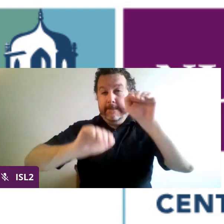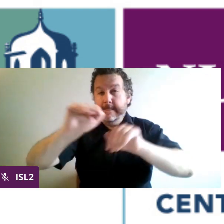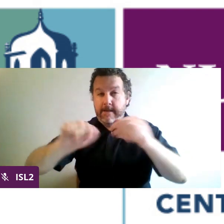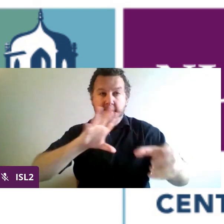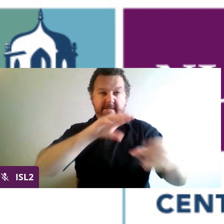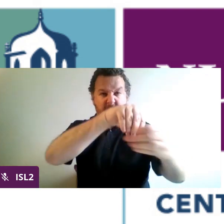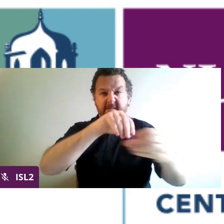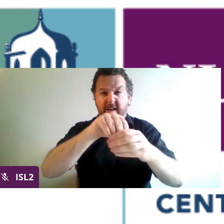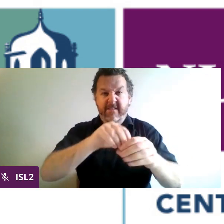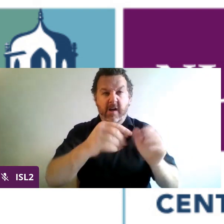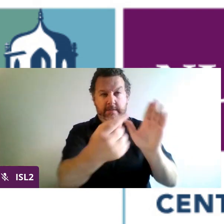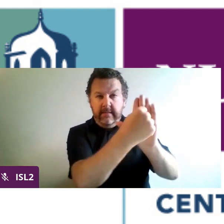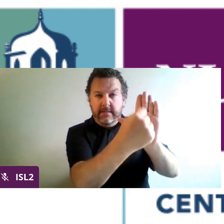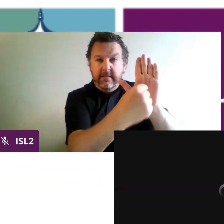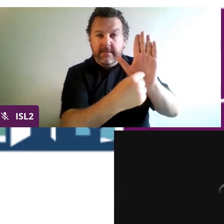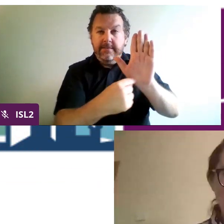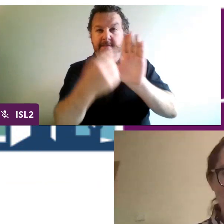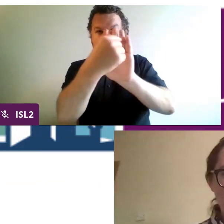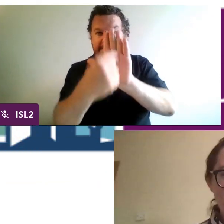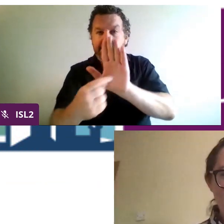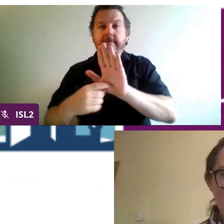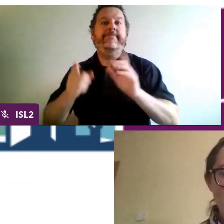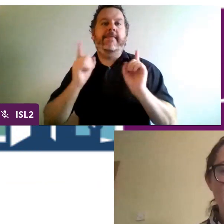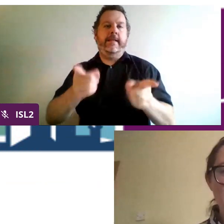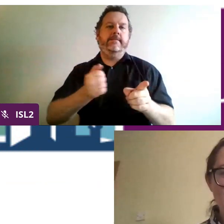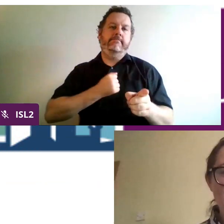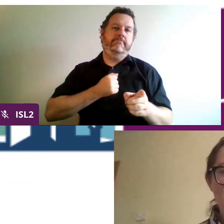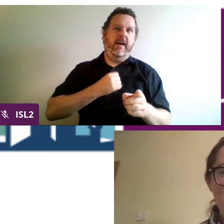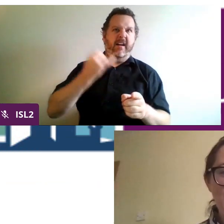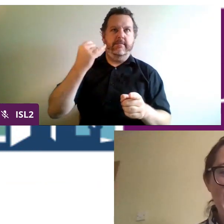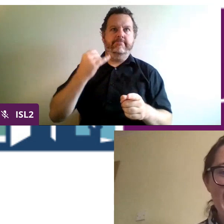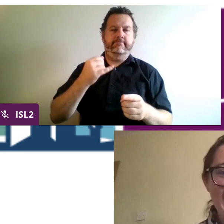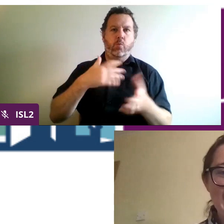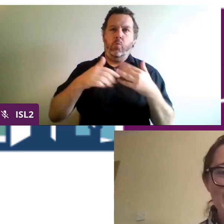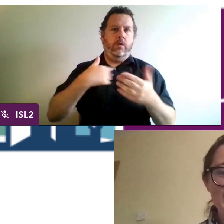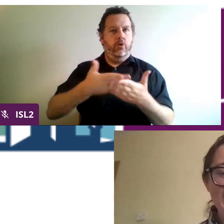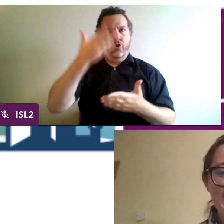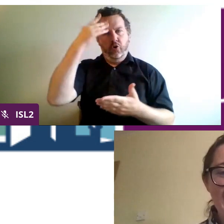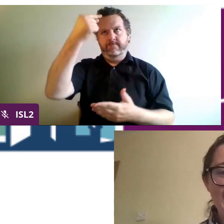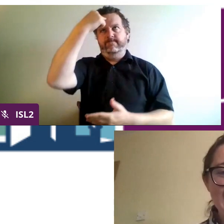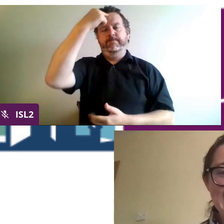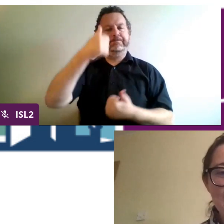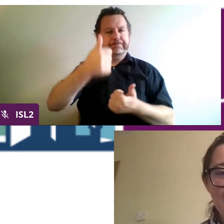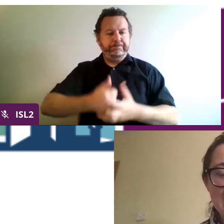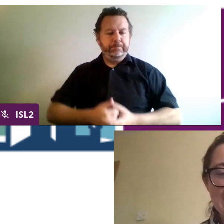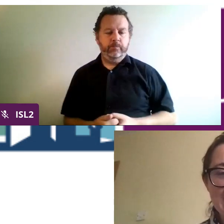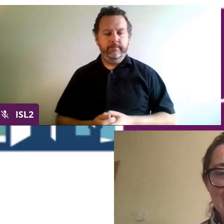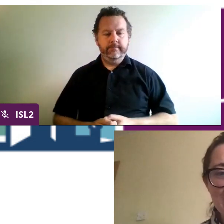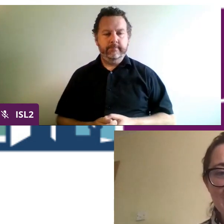my takeaway from this in terms of how we go forward. Thank you.